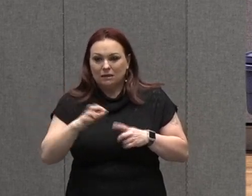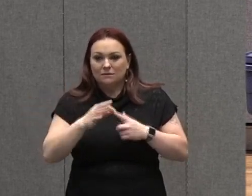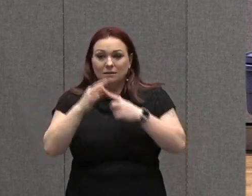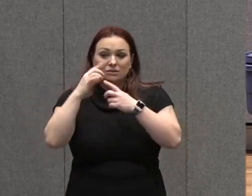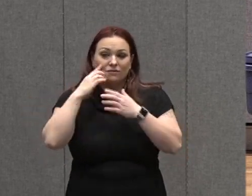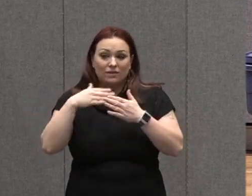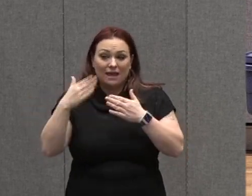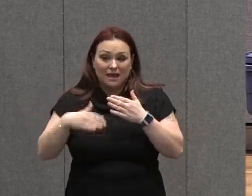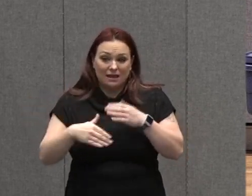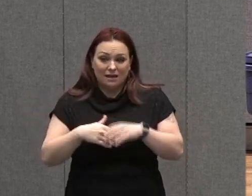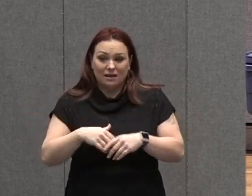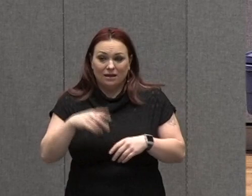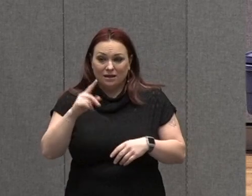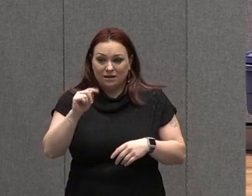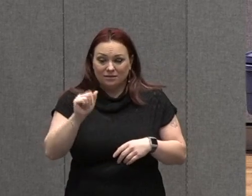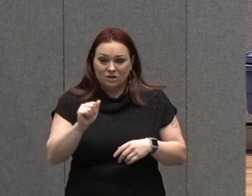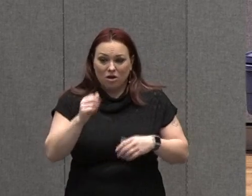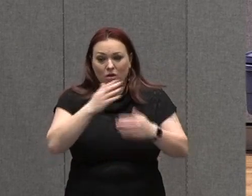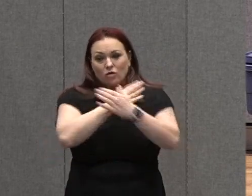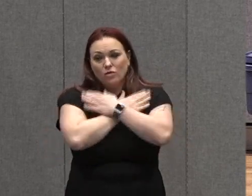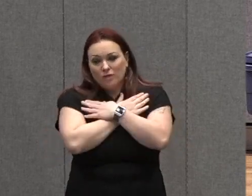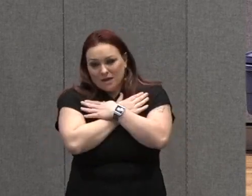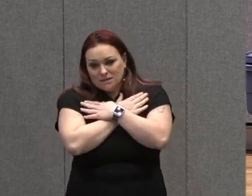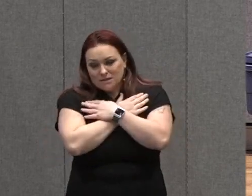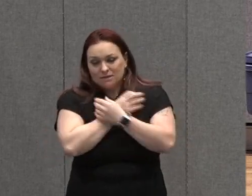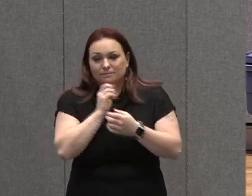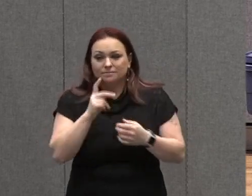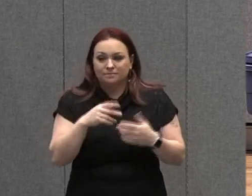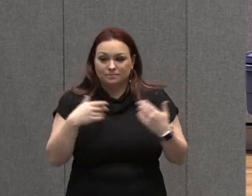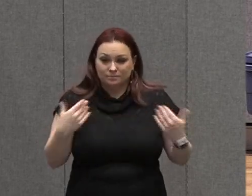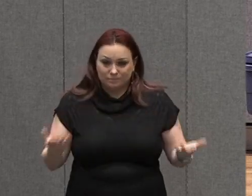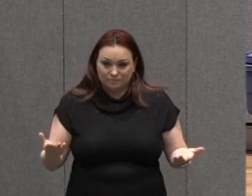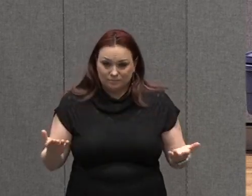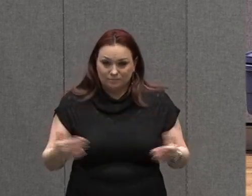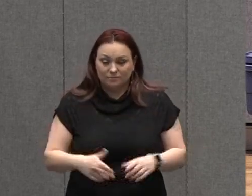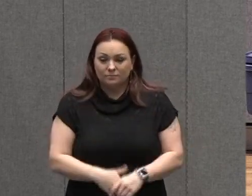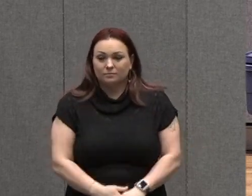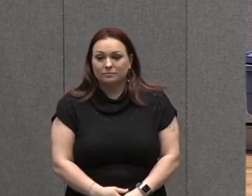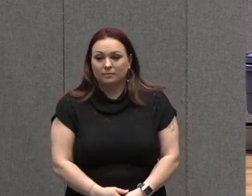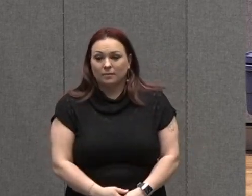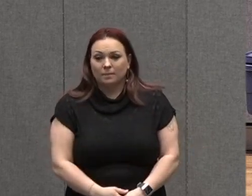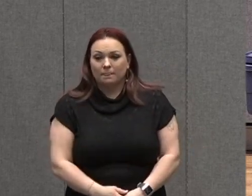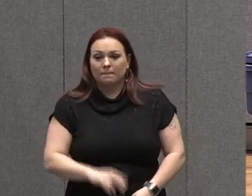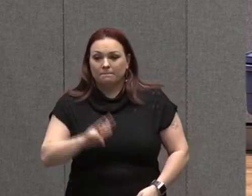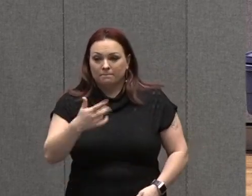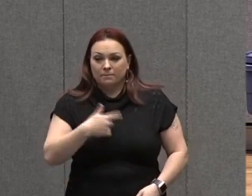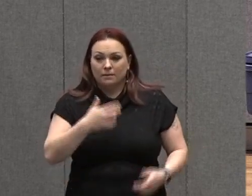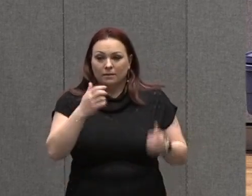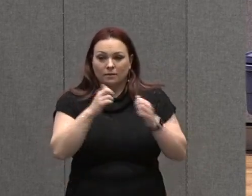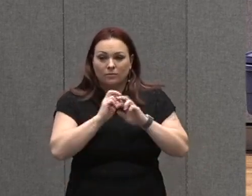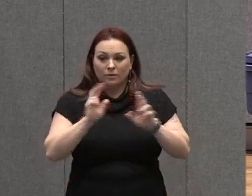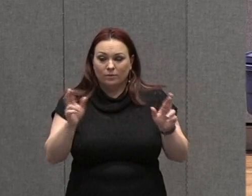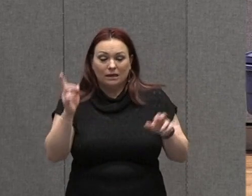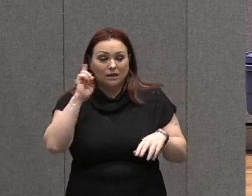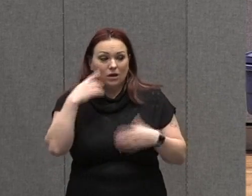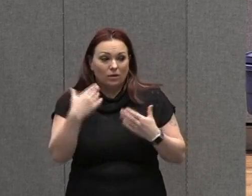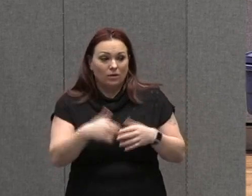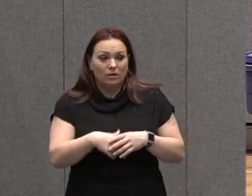to have a ta or a rest, right? Yes yes. So let's say this third line now. Say it ready, here we go.